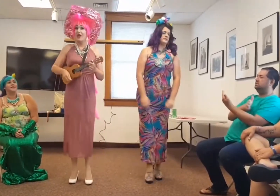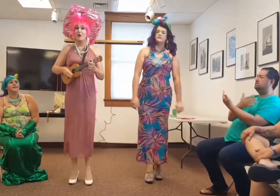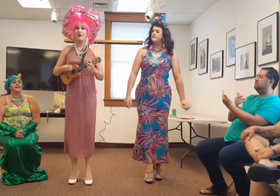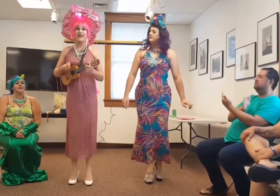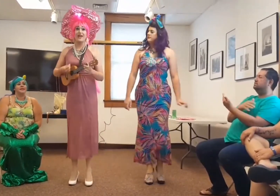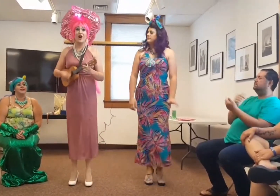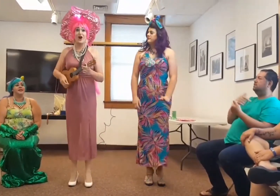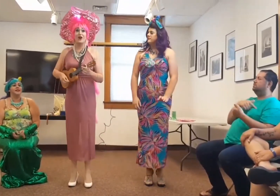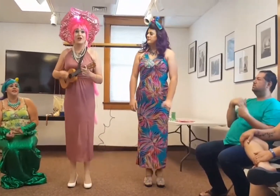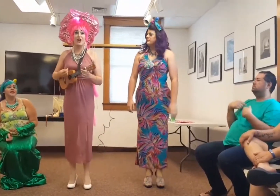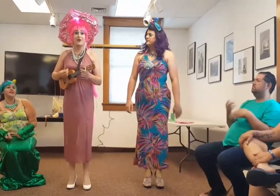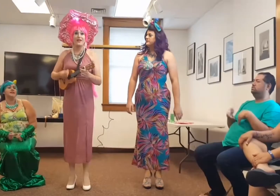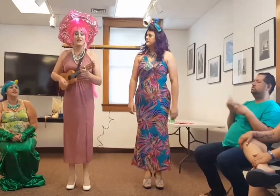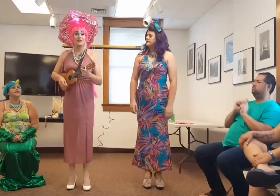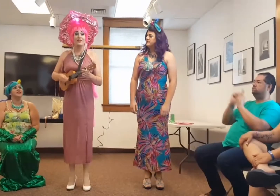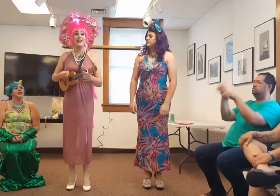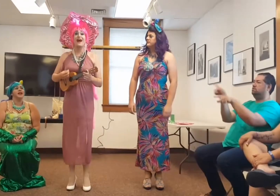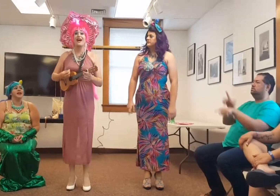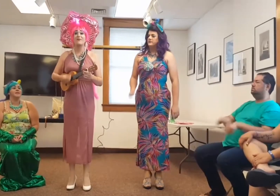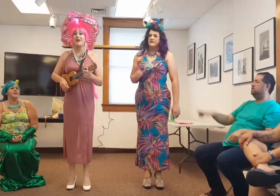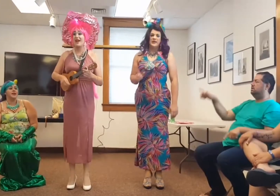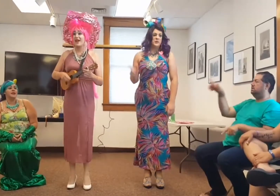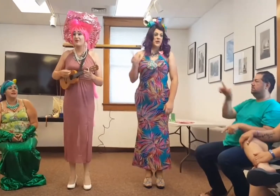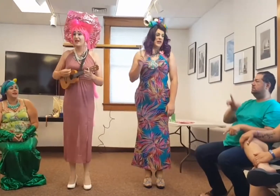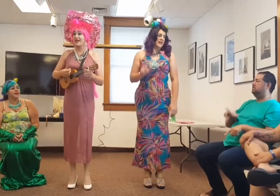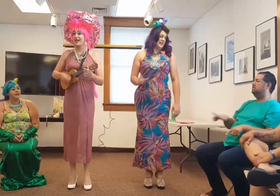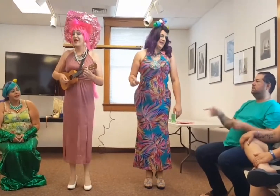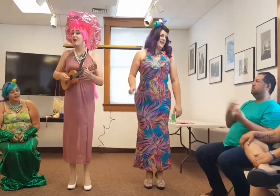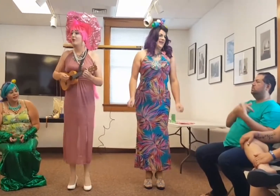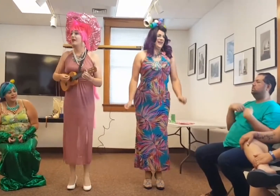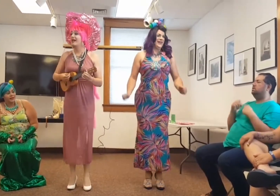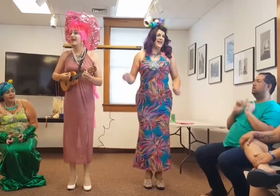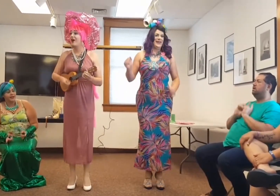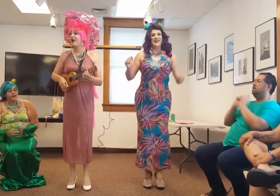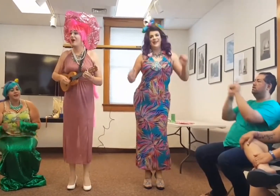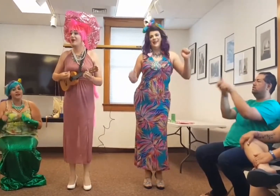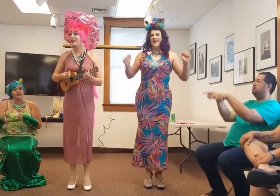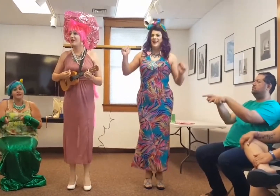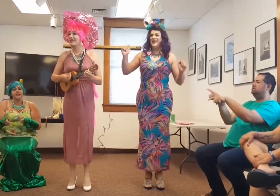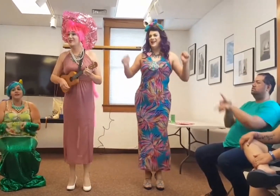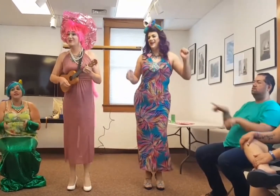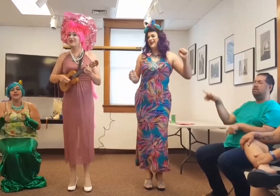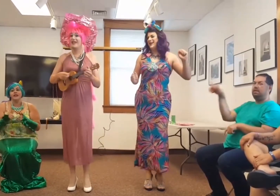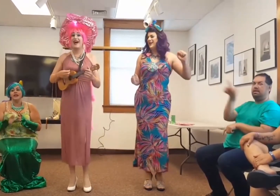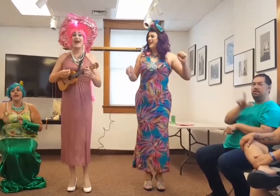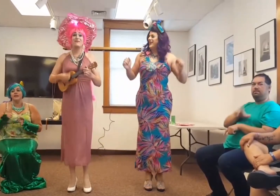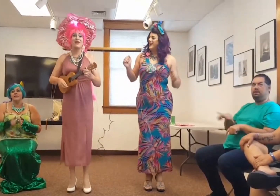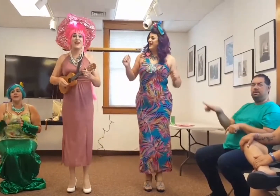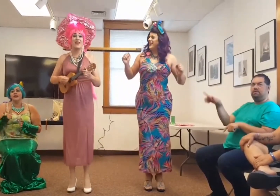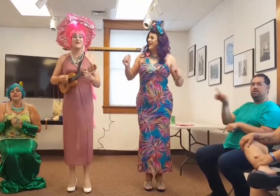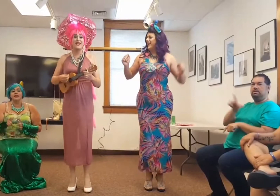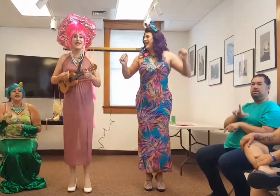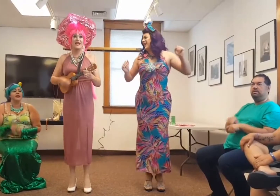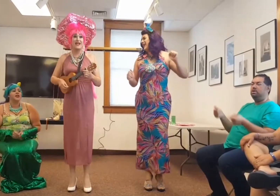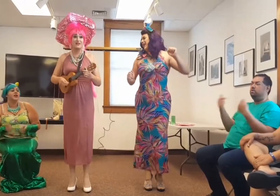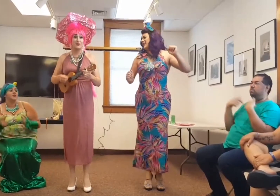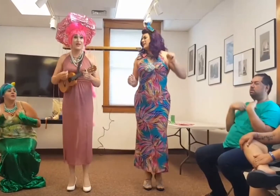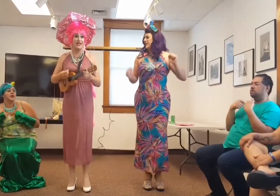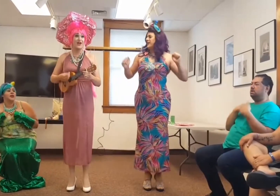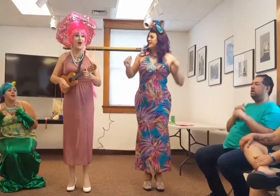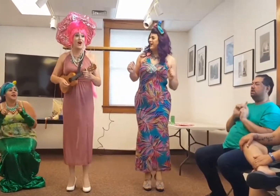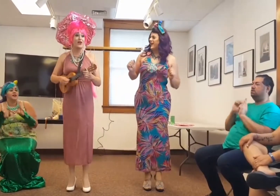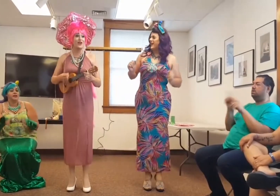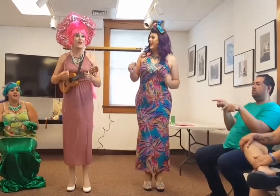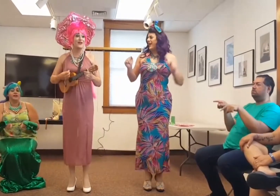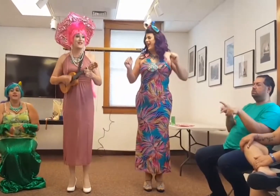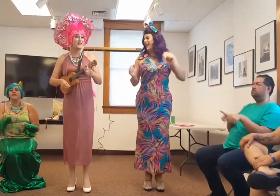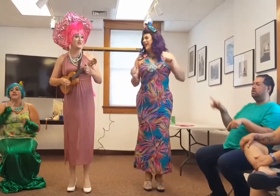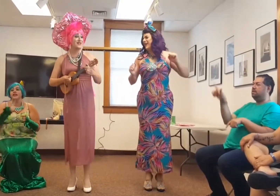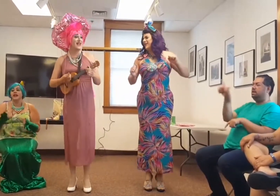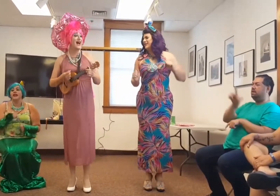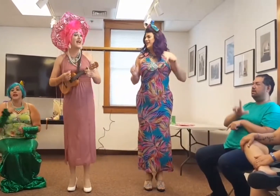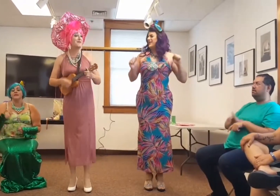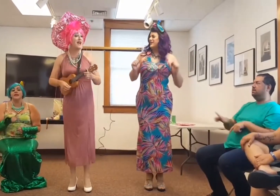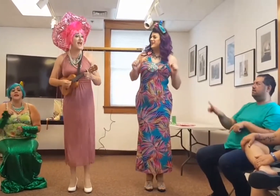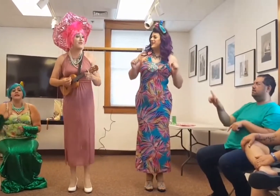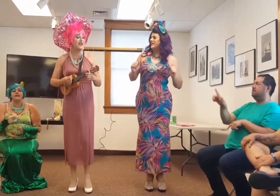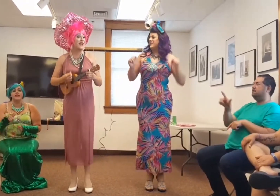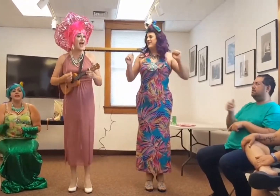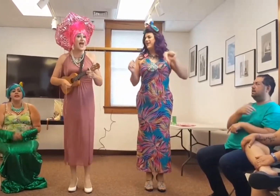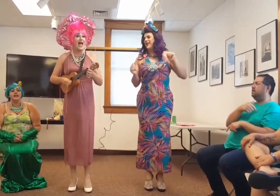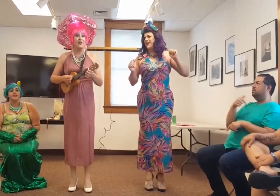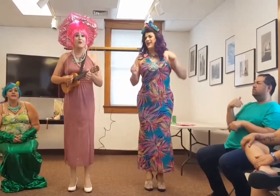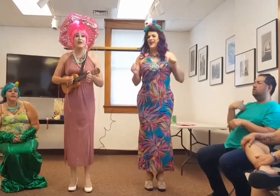🎶🎶 We are going to the library. We are going to the library. Yes, we are going to the library, and we'll